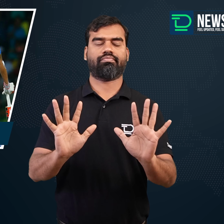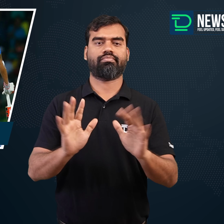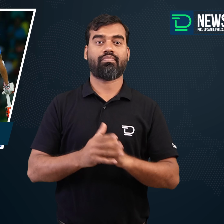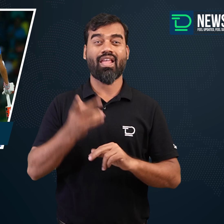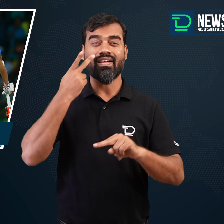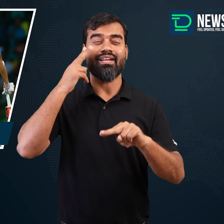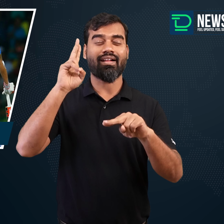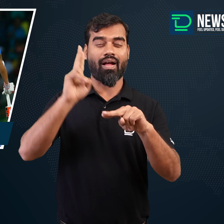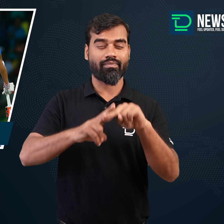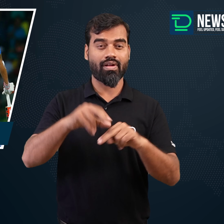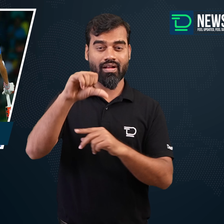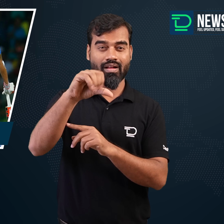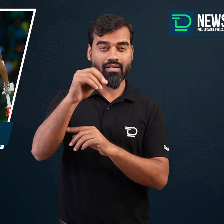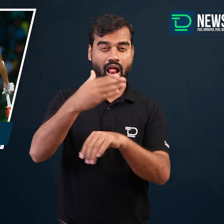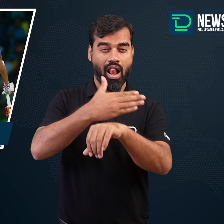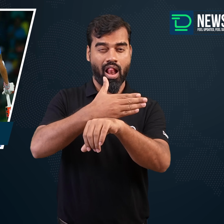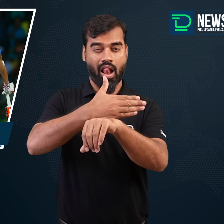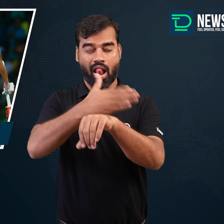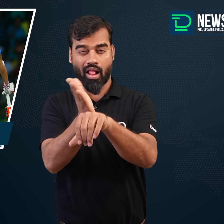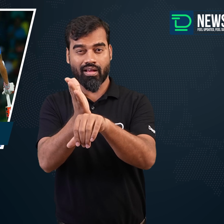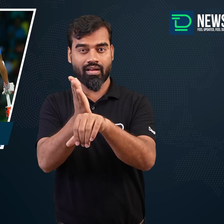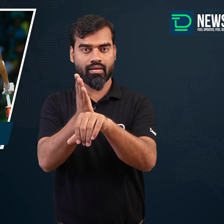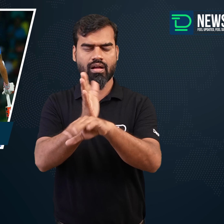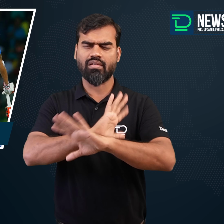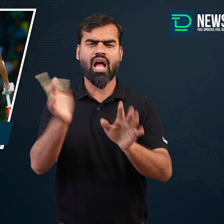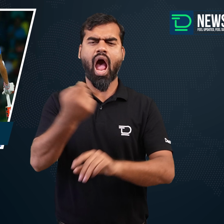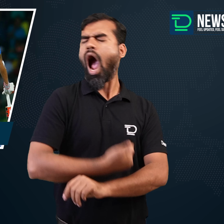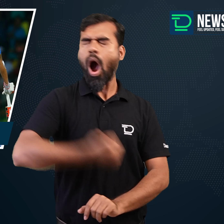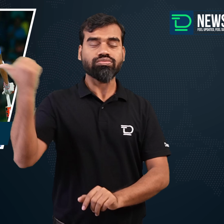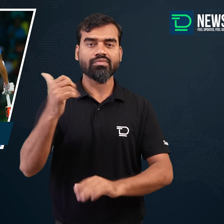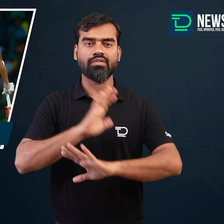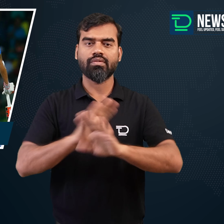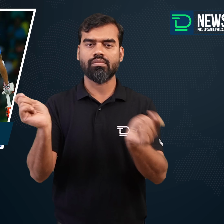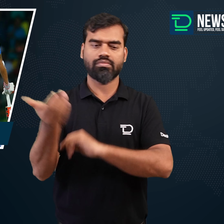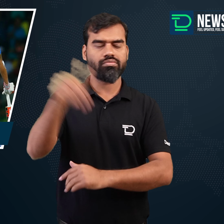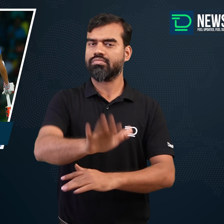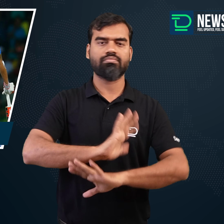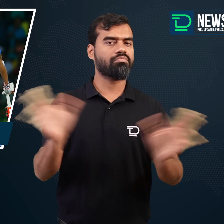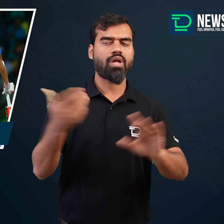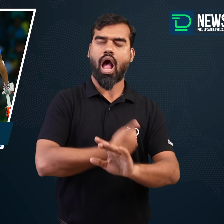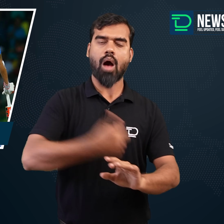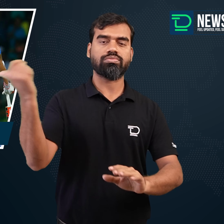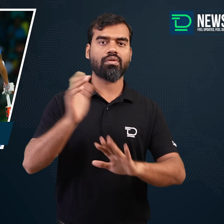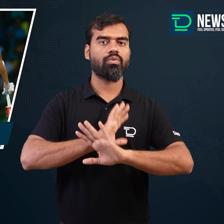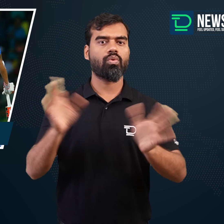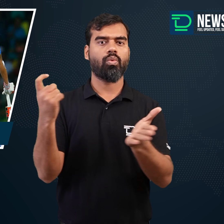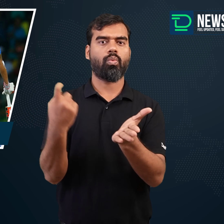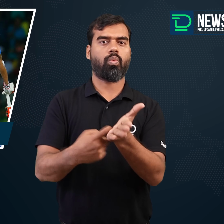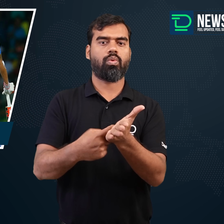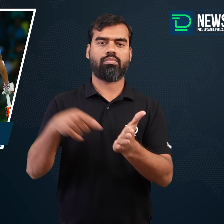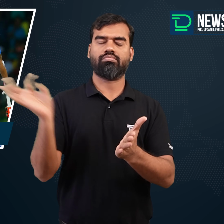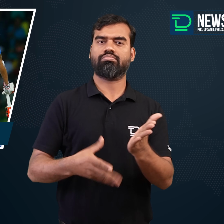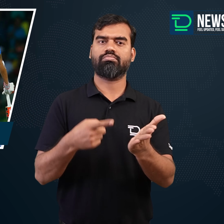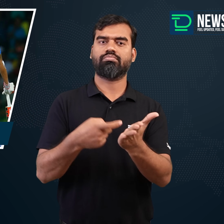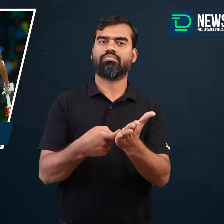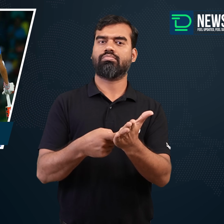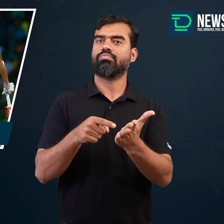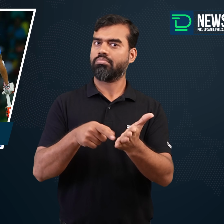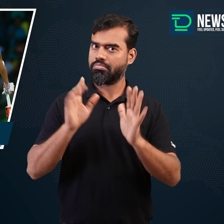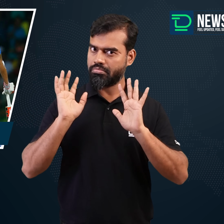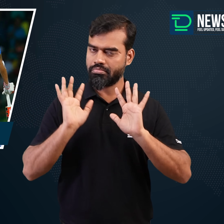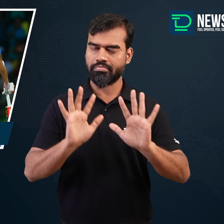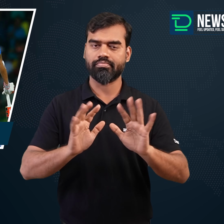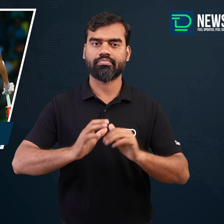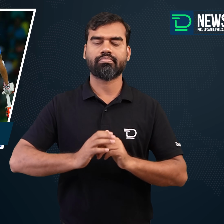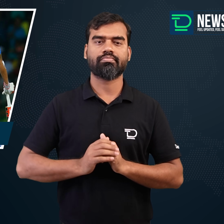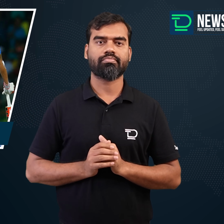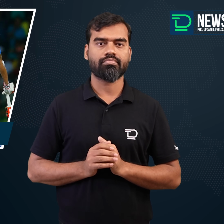If they fail to do so, the batsman is disqualified from the match.